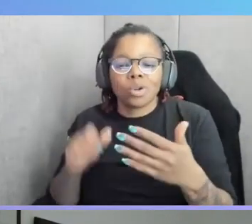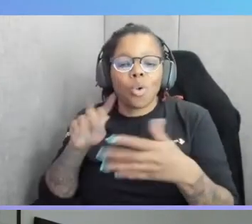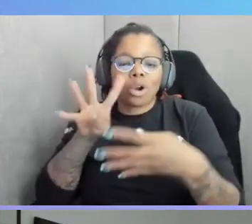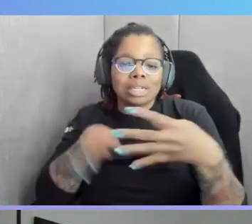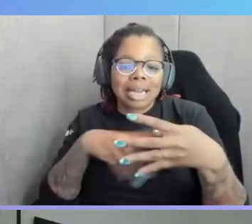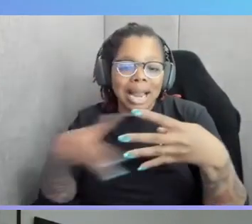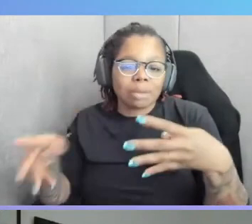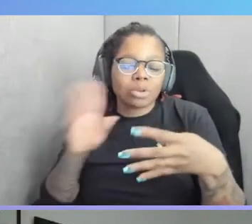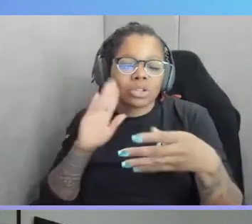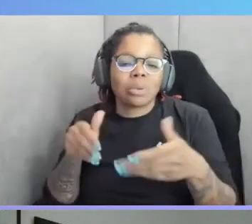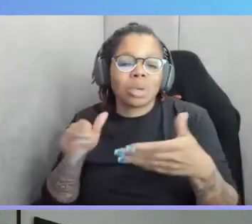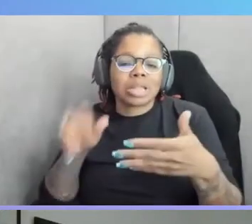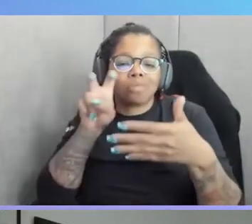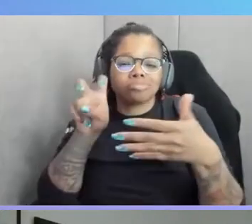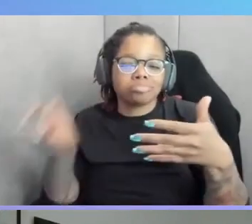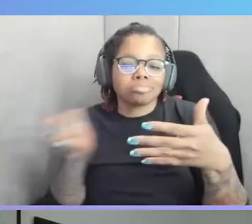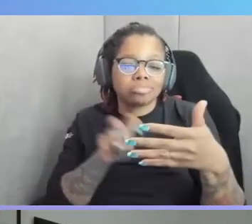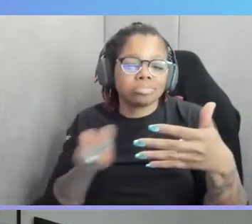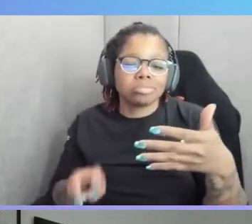would allow navigate ocean or an audio file or directions that